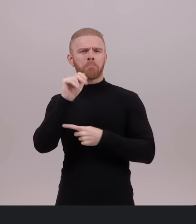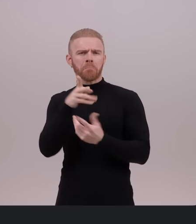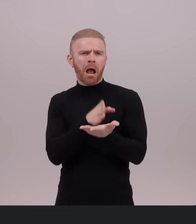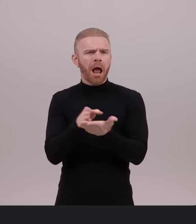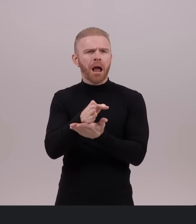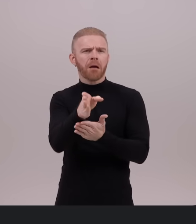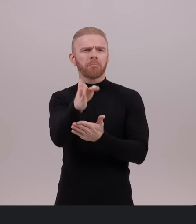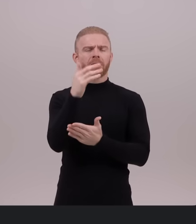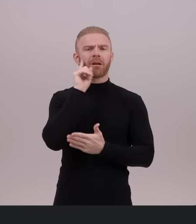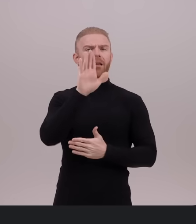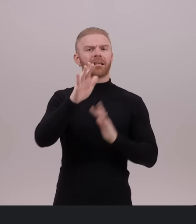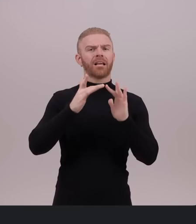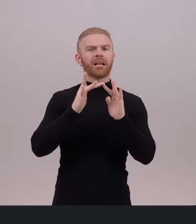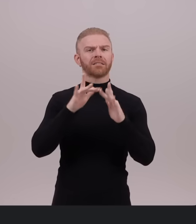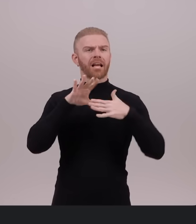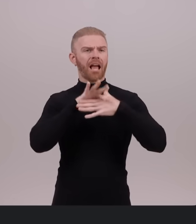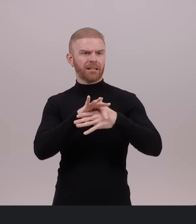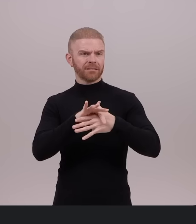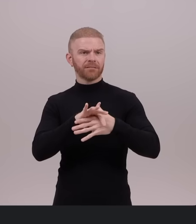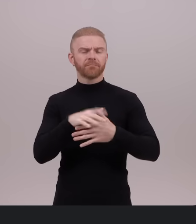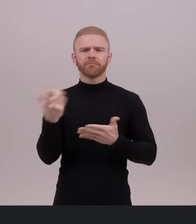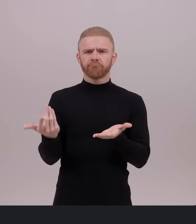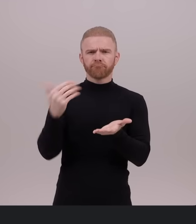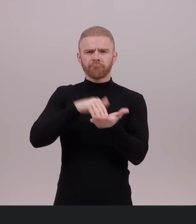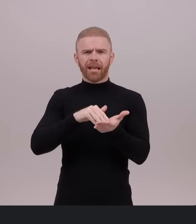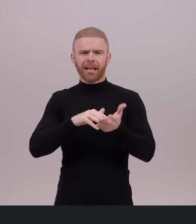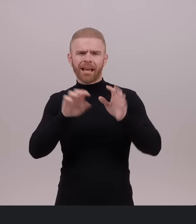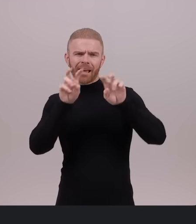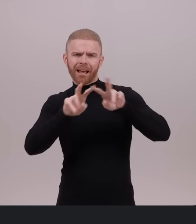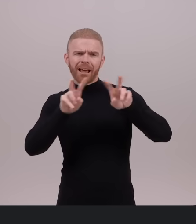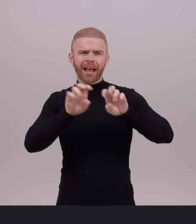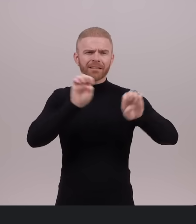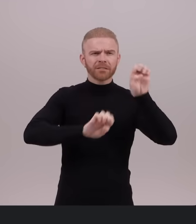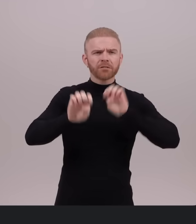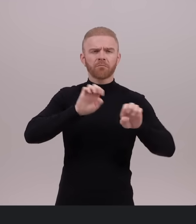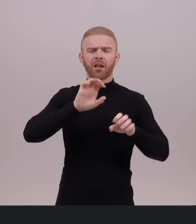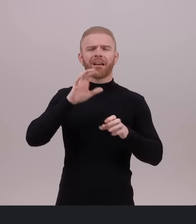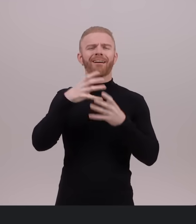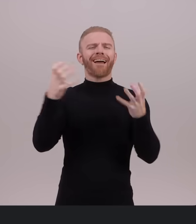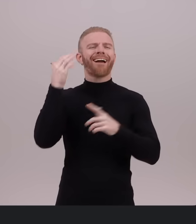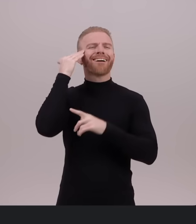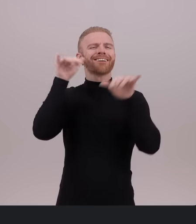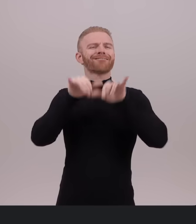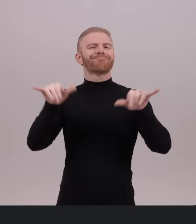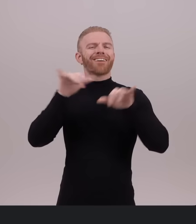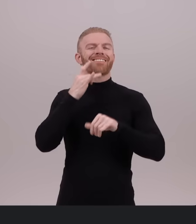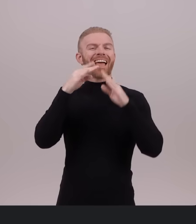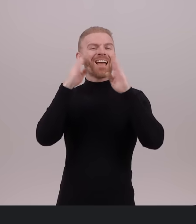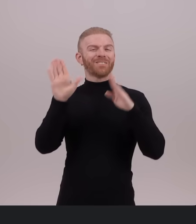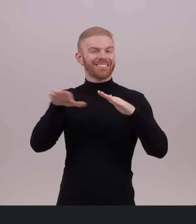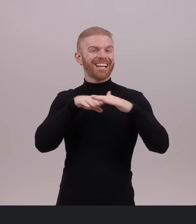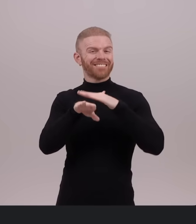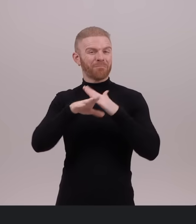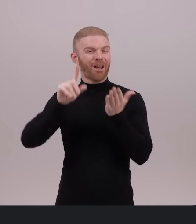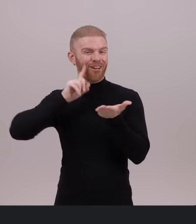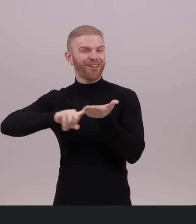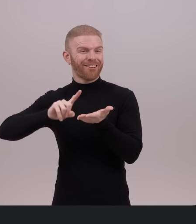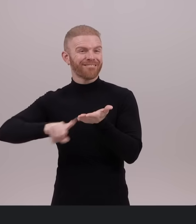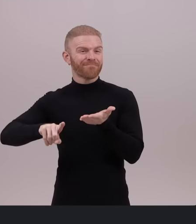And it's reevaluating a lot of the familiar Lighthouse accessibility audits. Because most agents navigate the web using